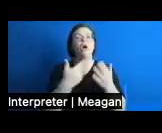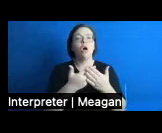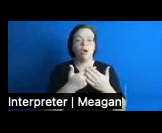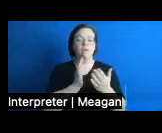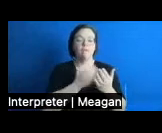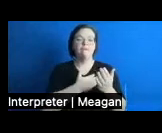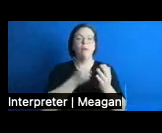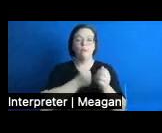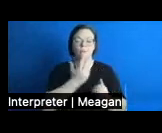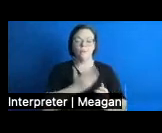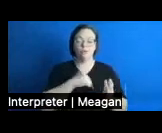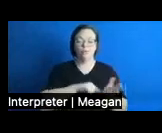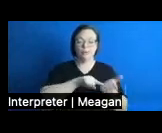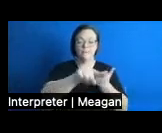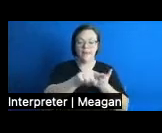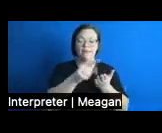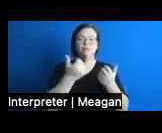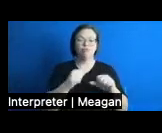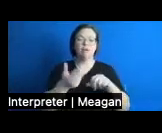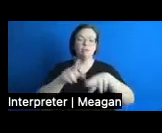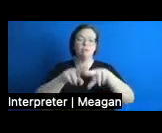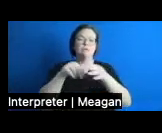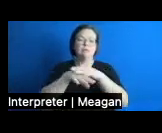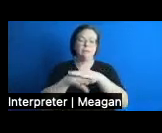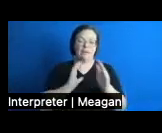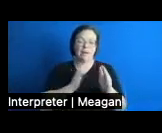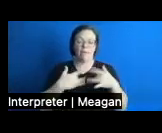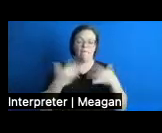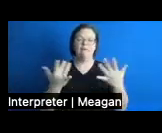we've taken steps to increase accessibility in our events by reading our access statement, which we